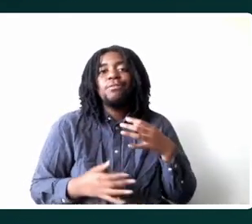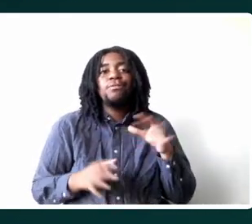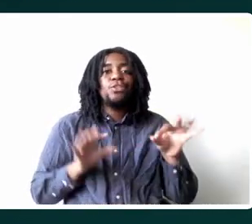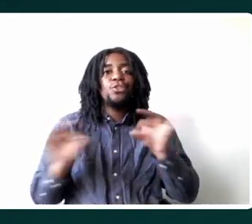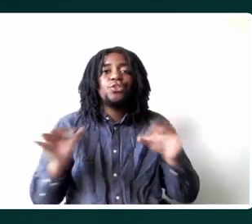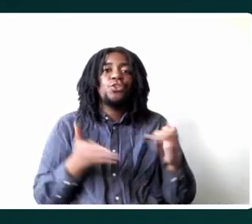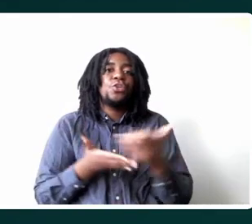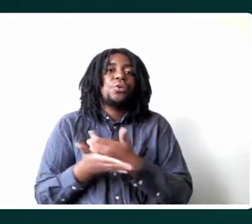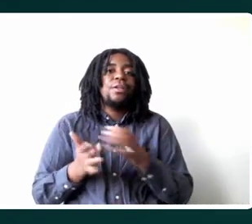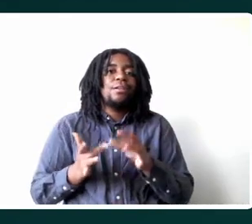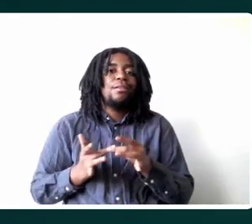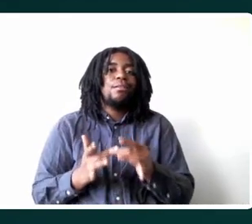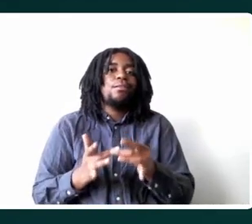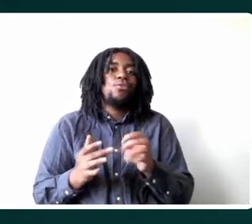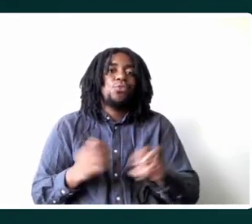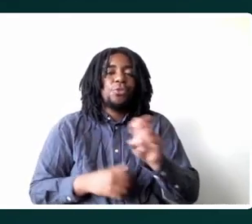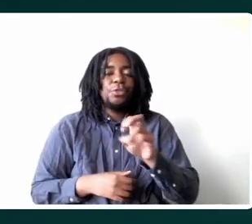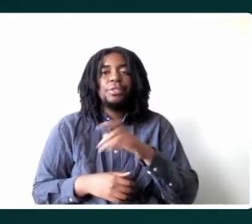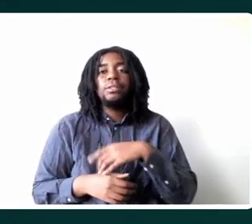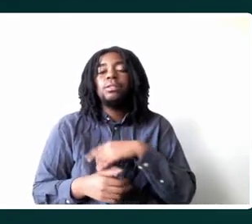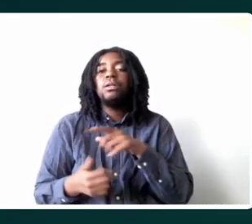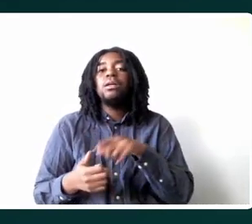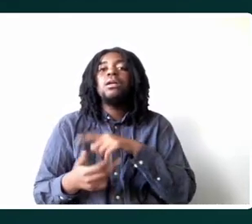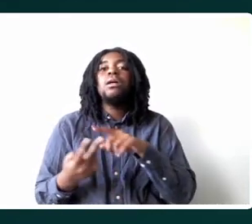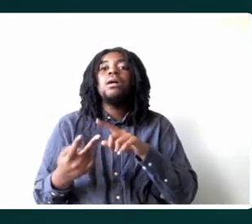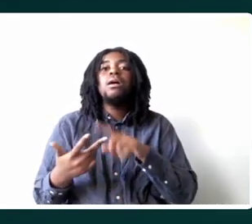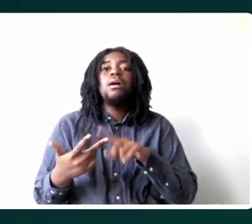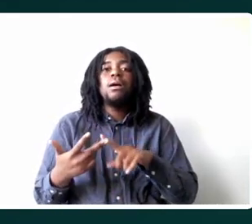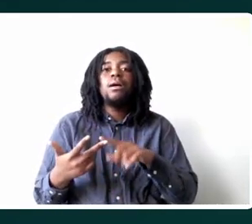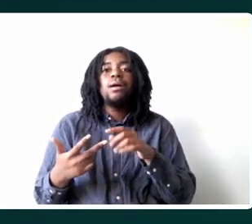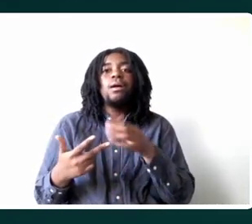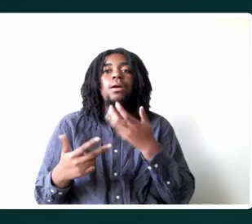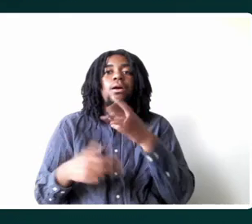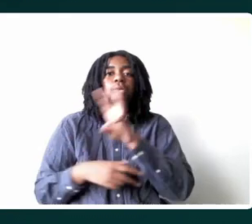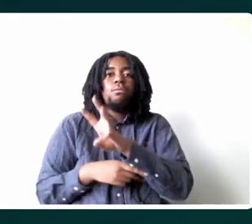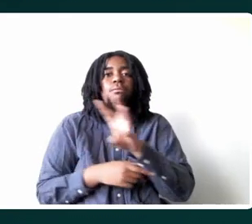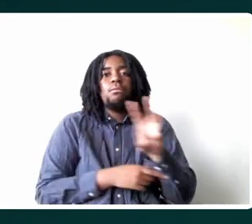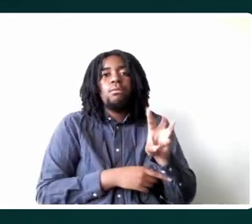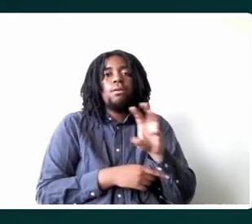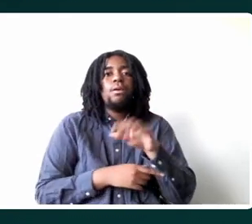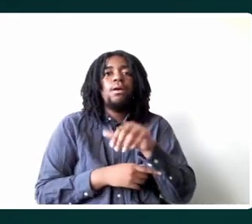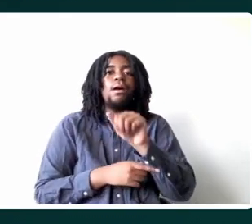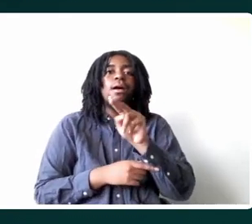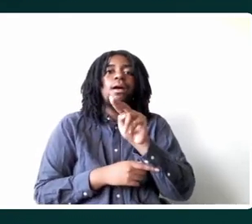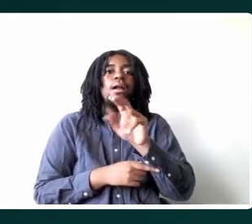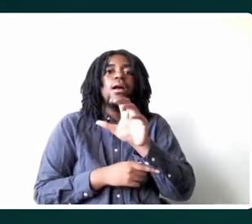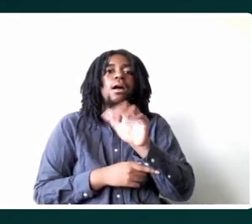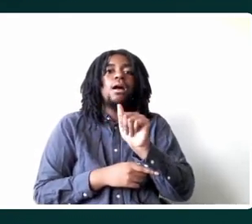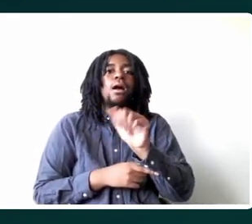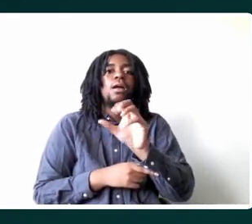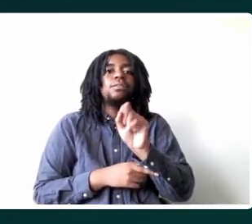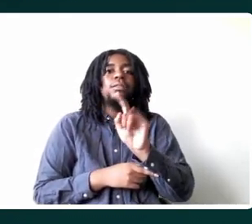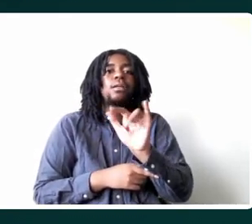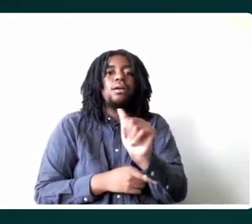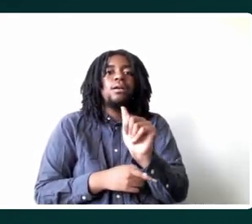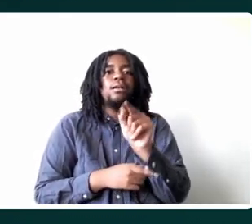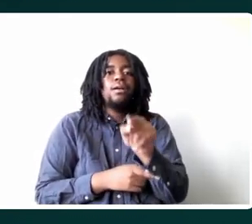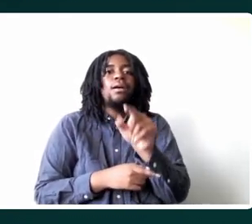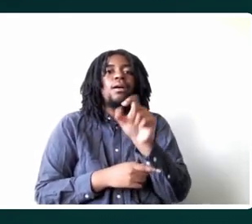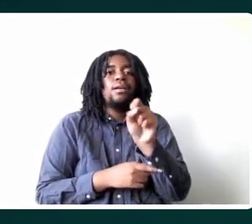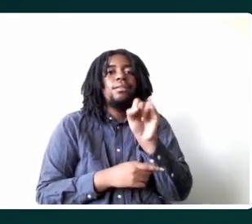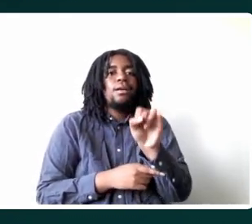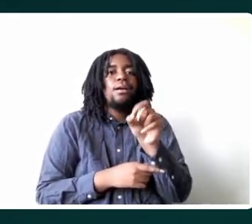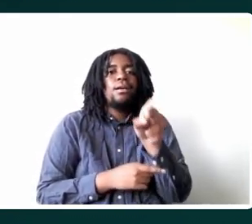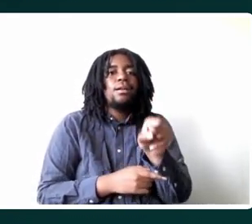on our website at anacostia.si.edu where you can see all the educational materials related to the